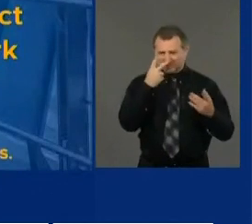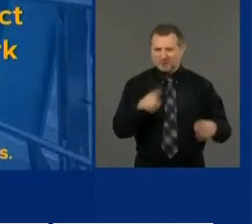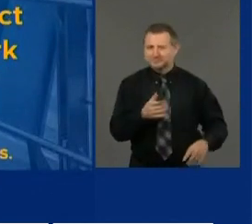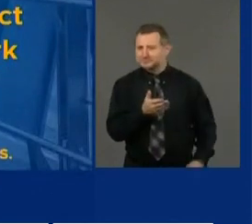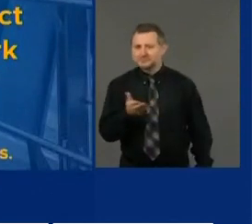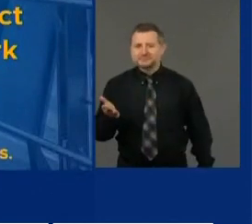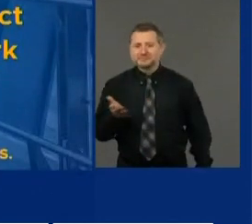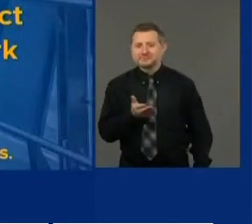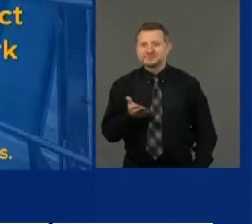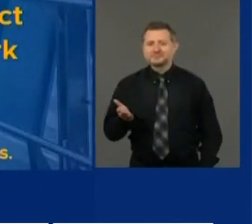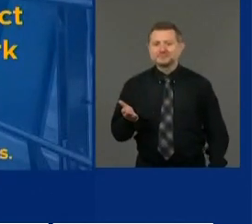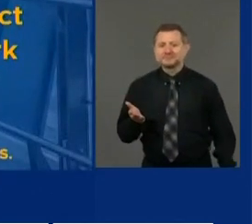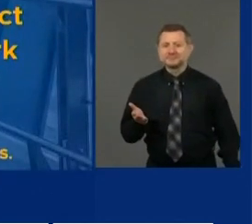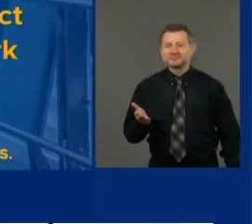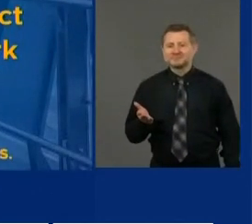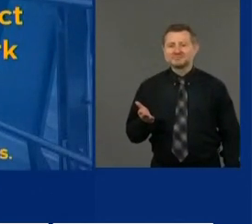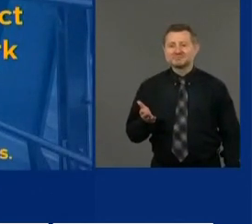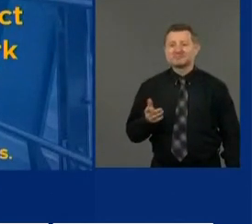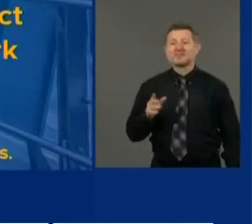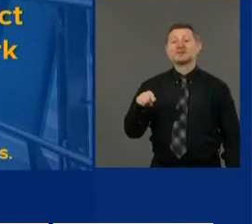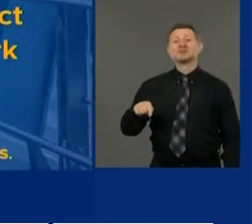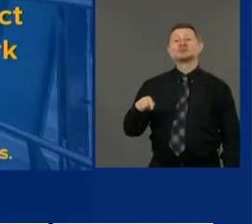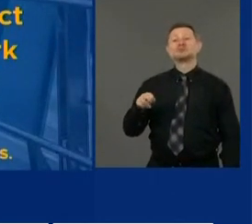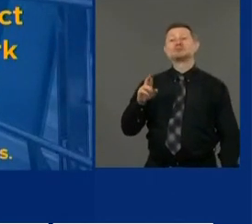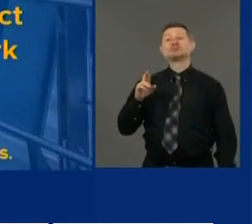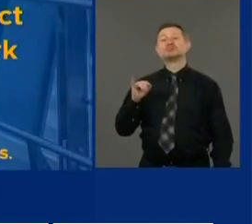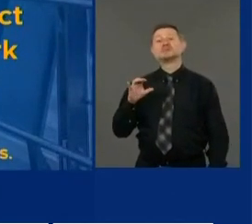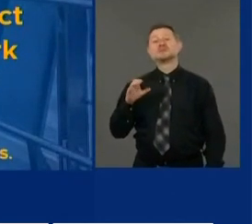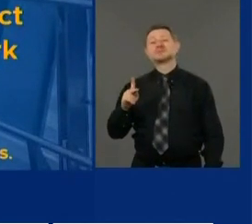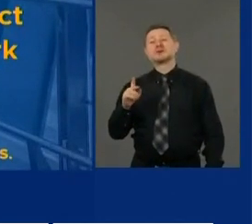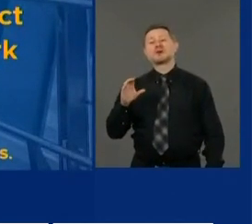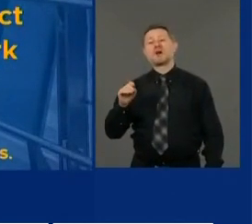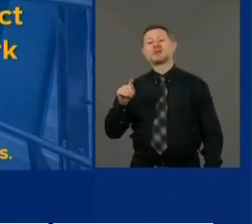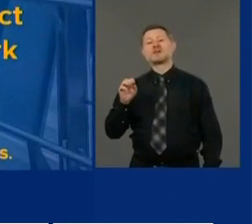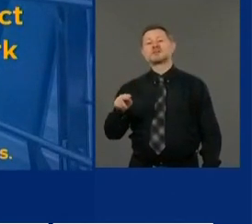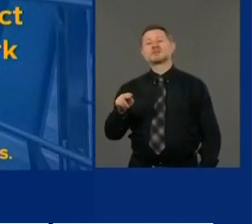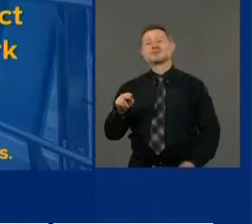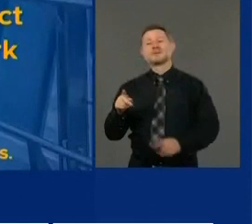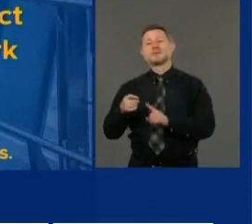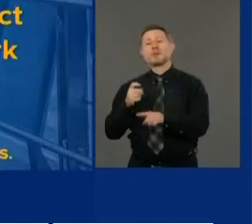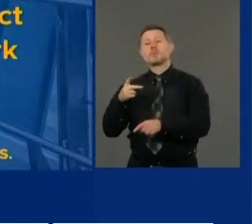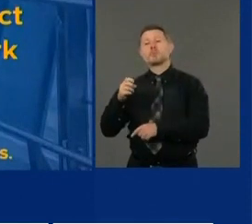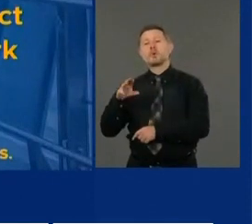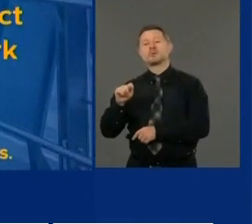BUT WE HAVE GONE THROUGH THIS BEFORE.